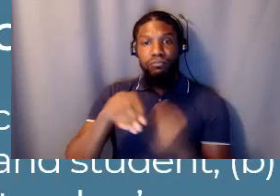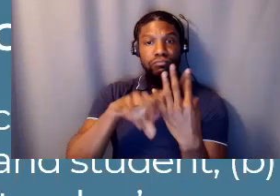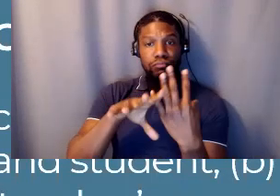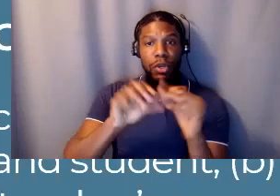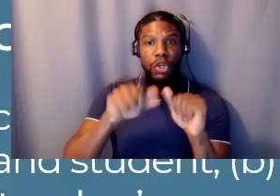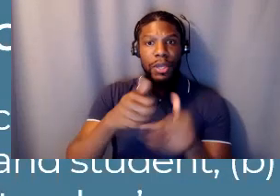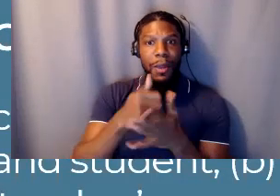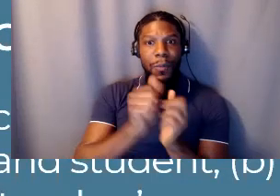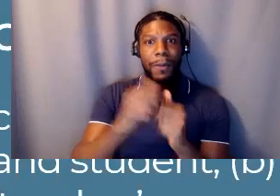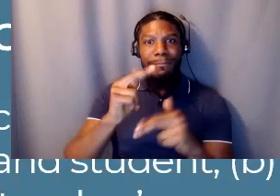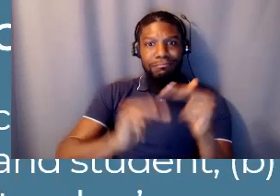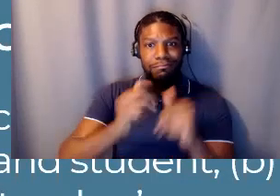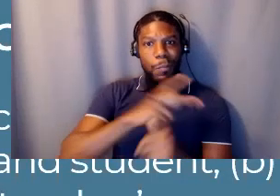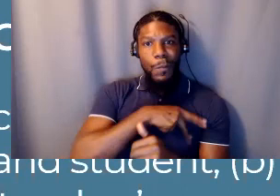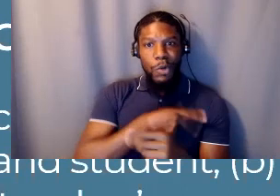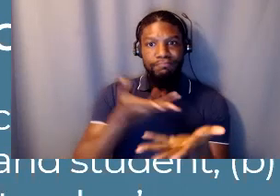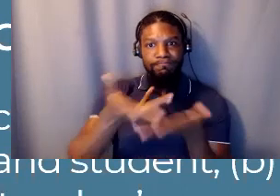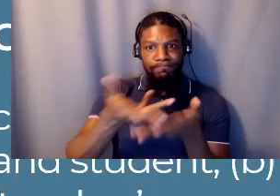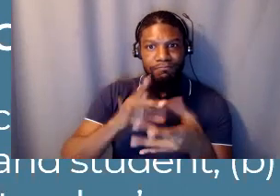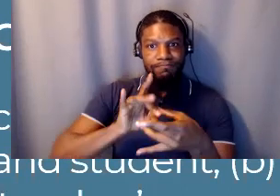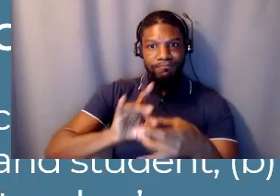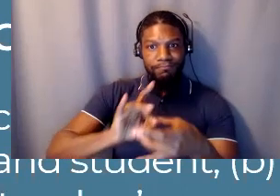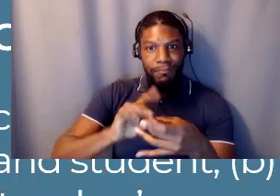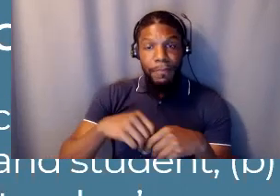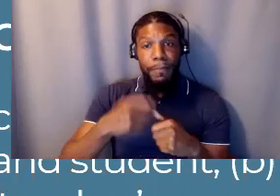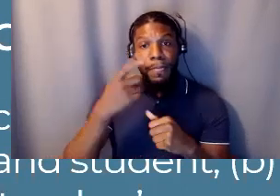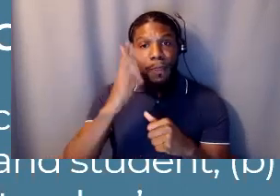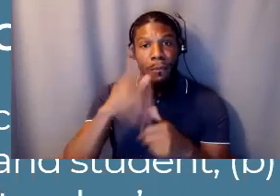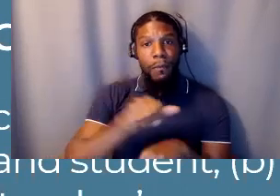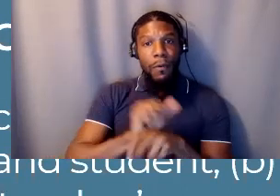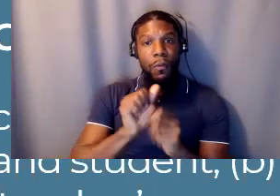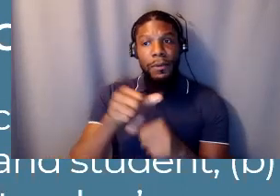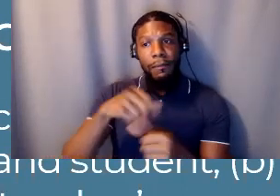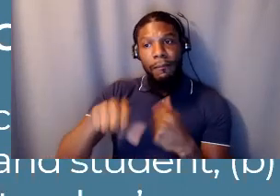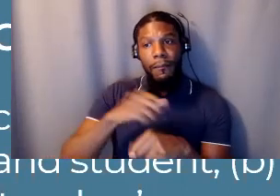Their work with instructor feedback and their participants found